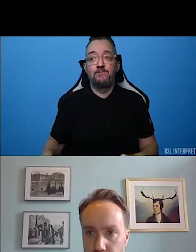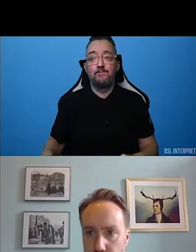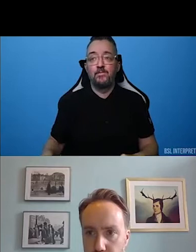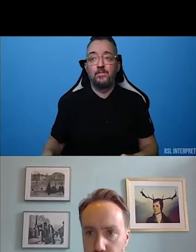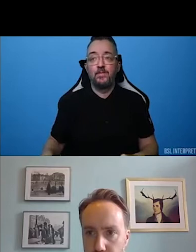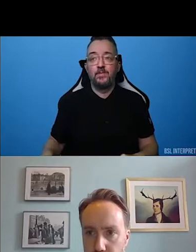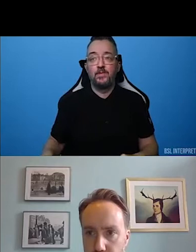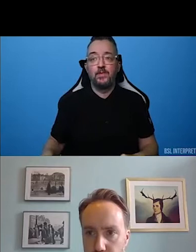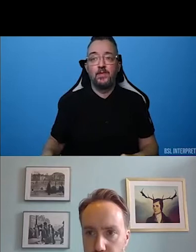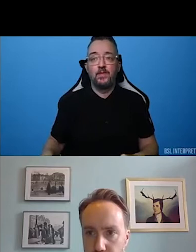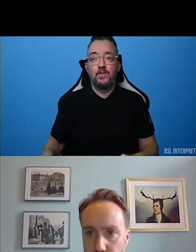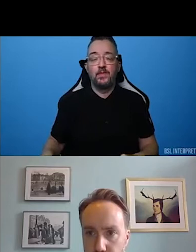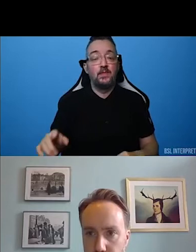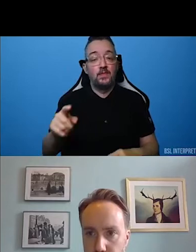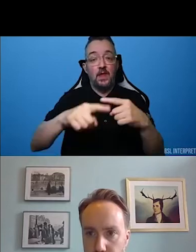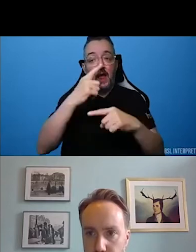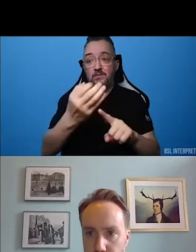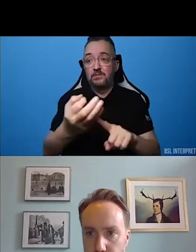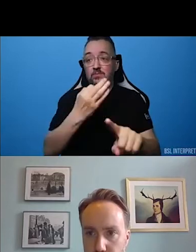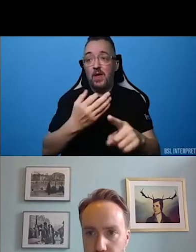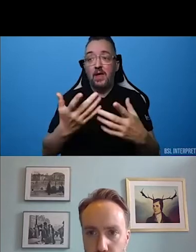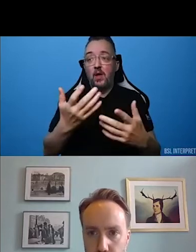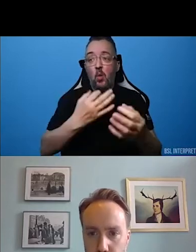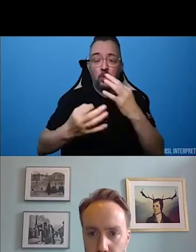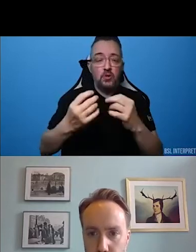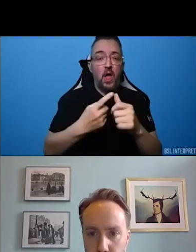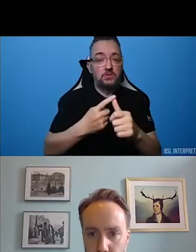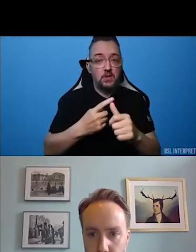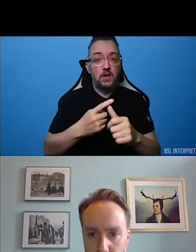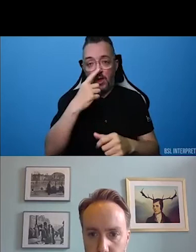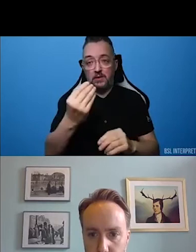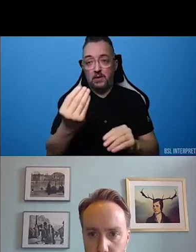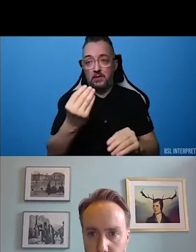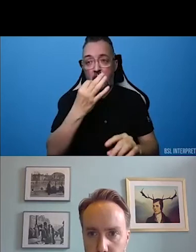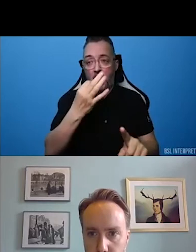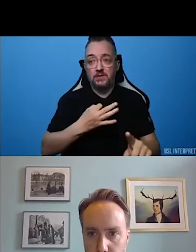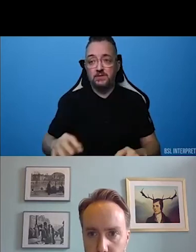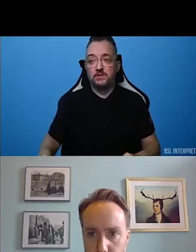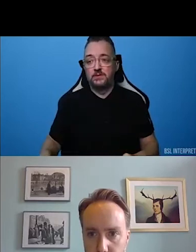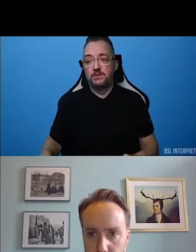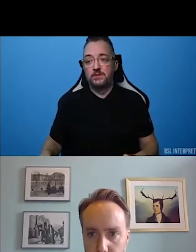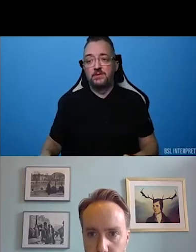into the Q&A box that you have for Michael. I wasn't just interested, you know